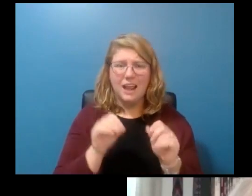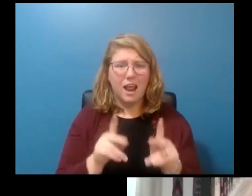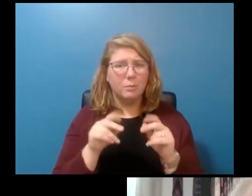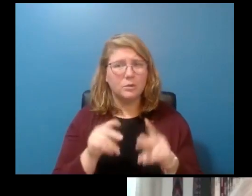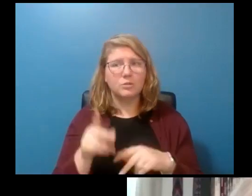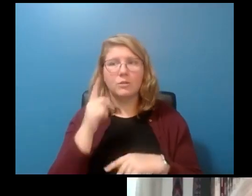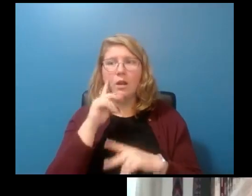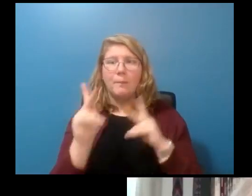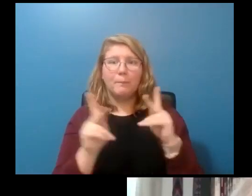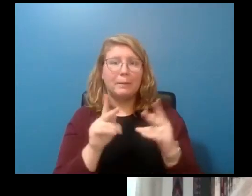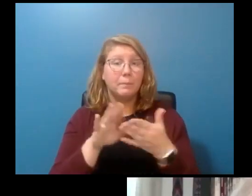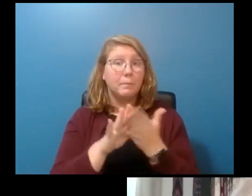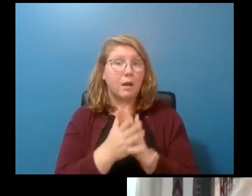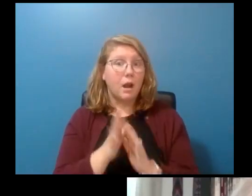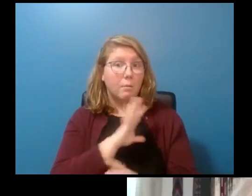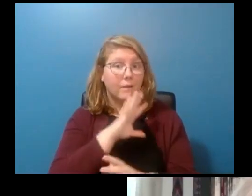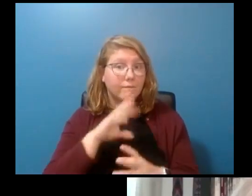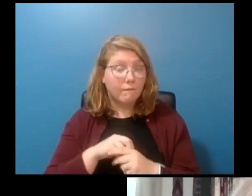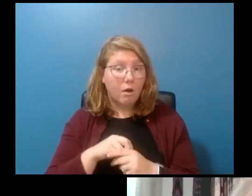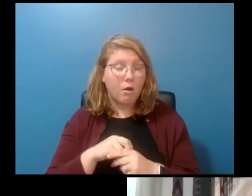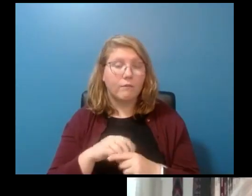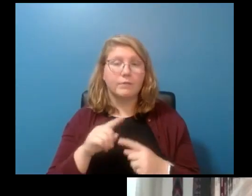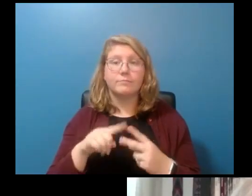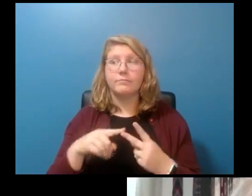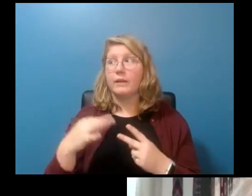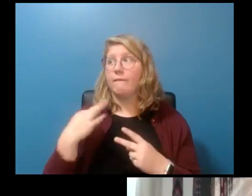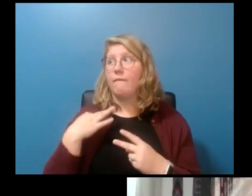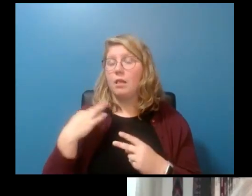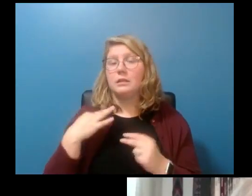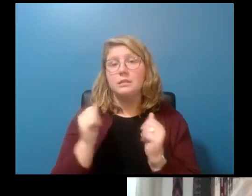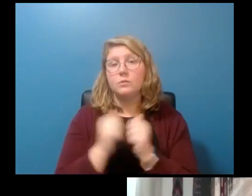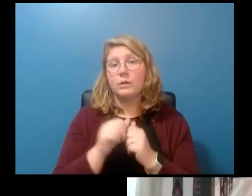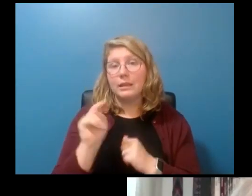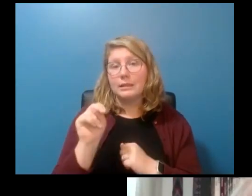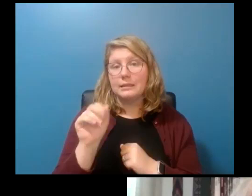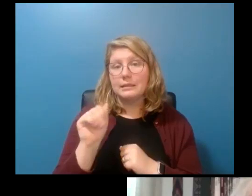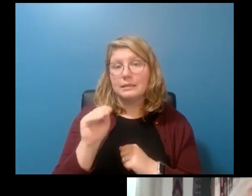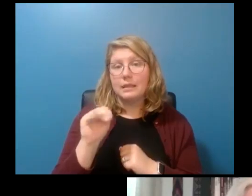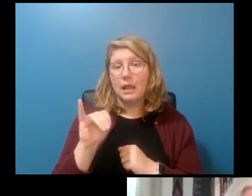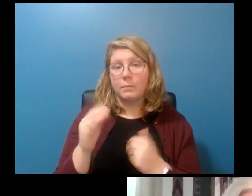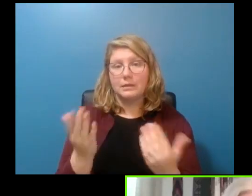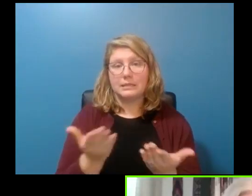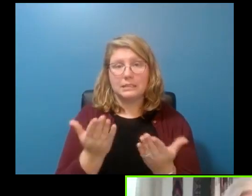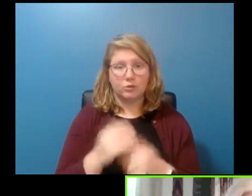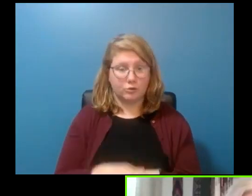need those additional supports and information. And so, I think that the disability HUB can